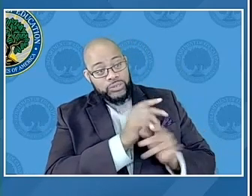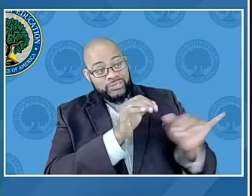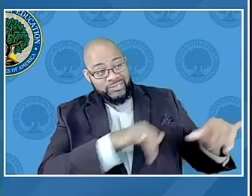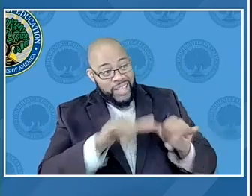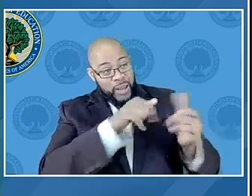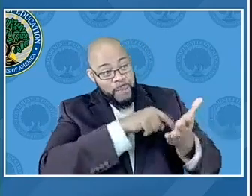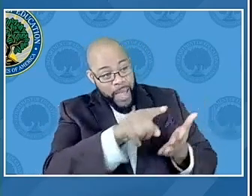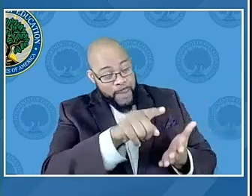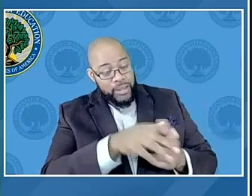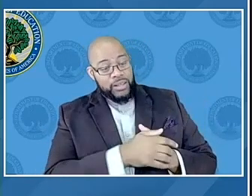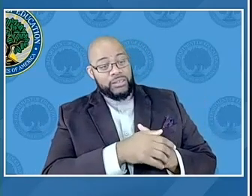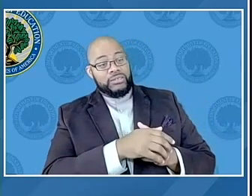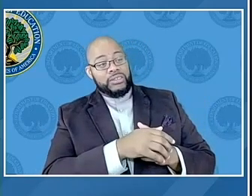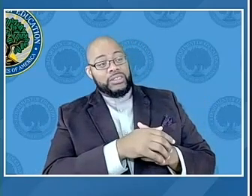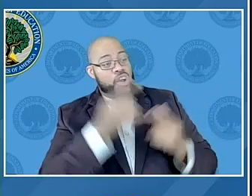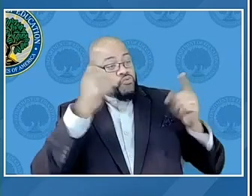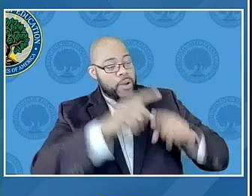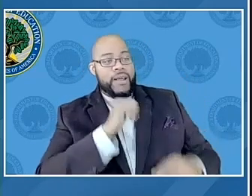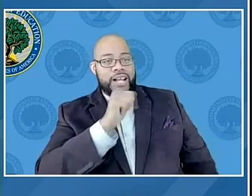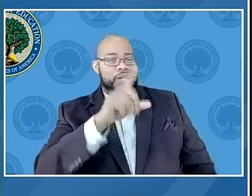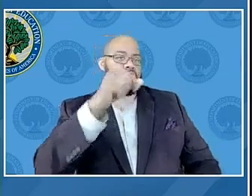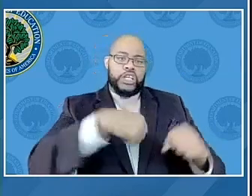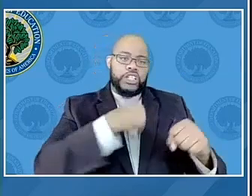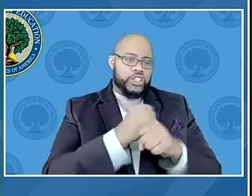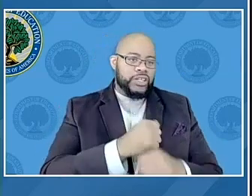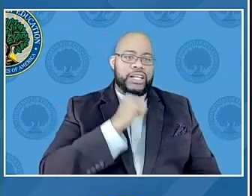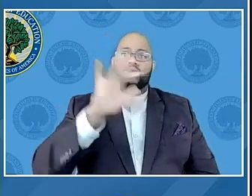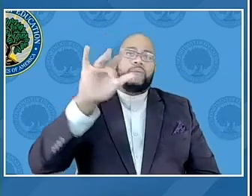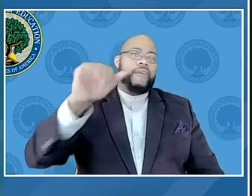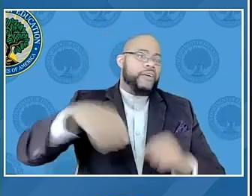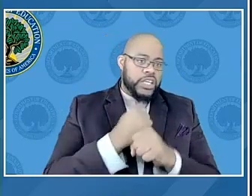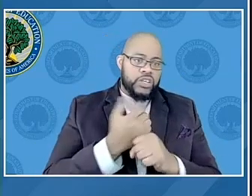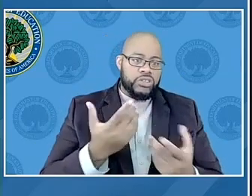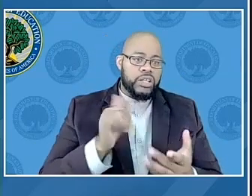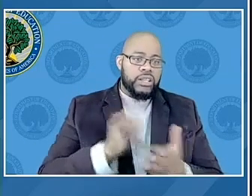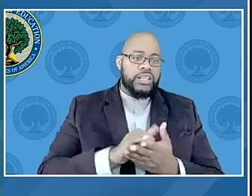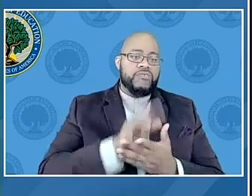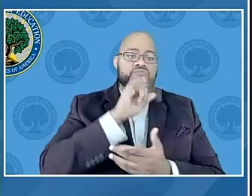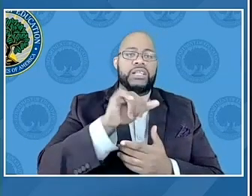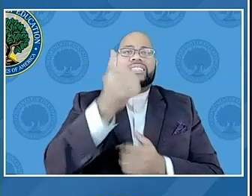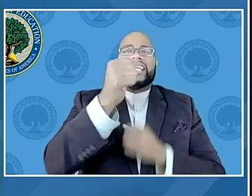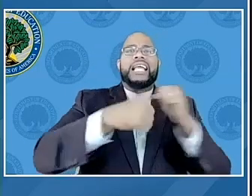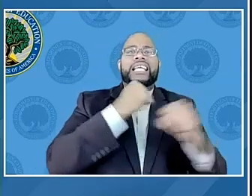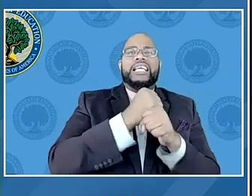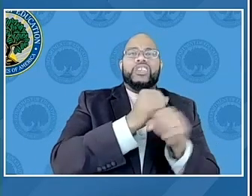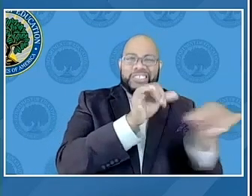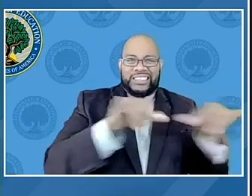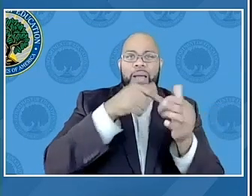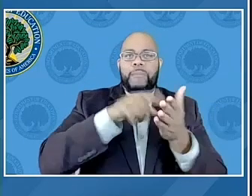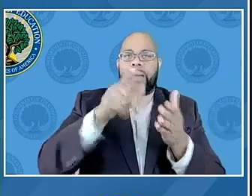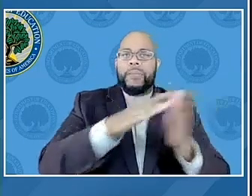agreement was not 20 years, it was not 25 years. It was really a ten-year standard repayment plan. So I would like us to move